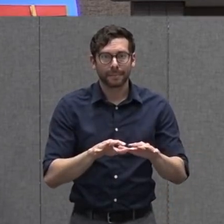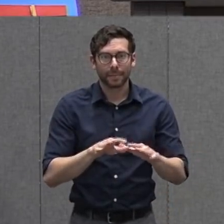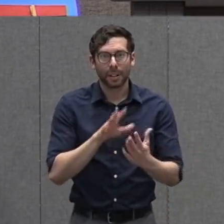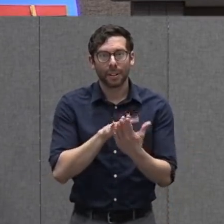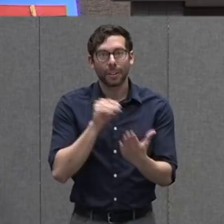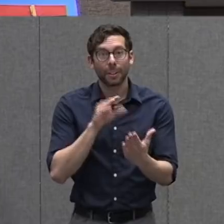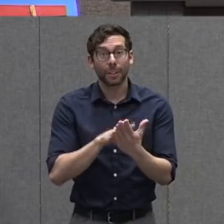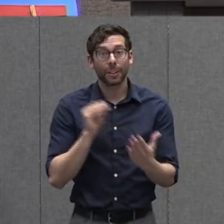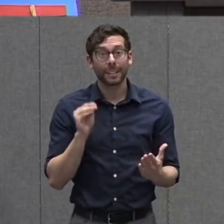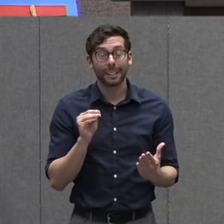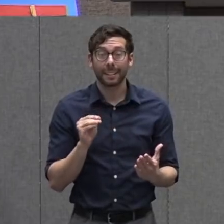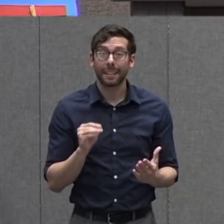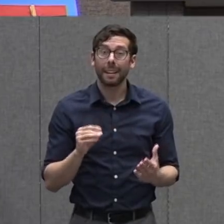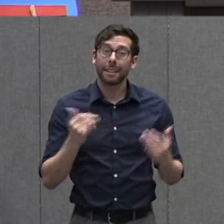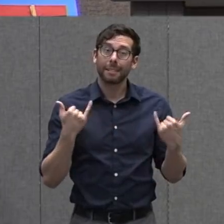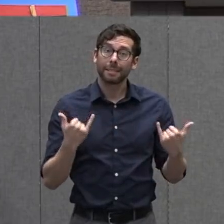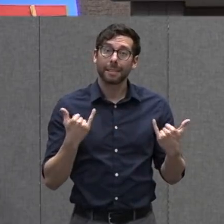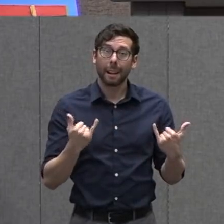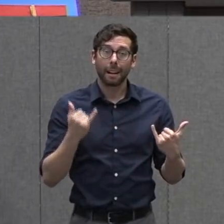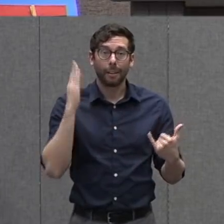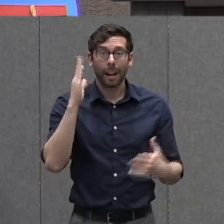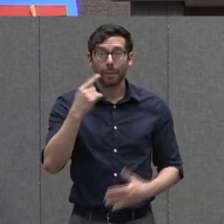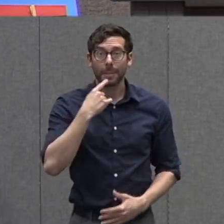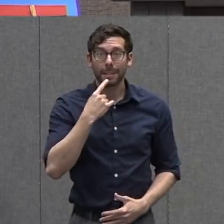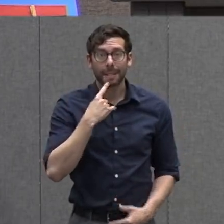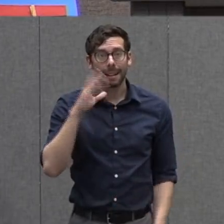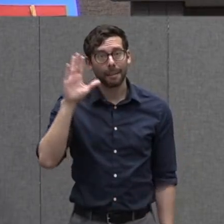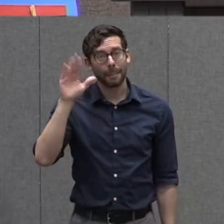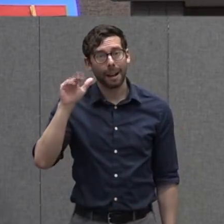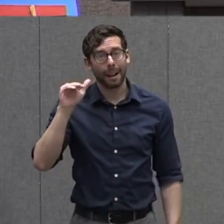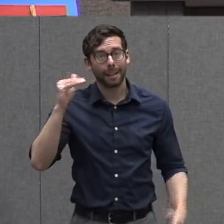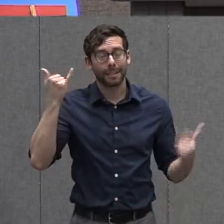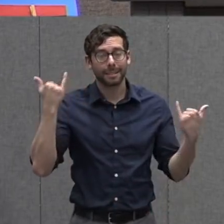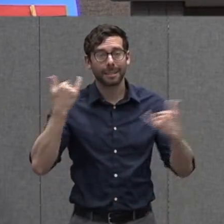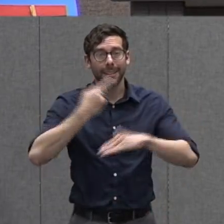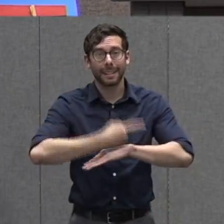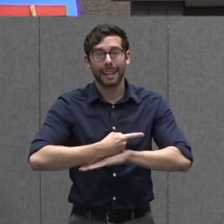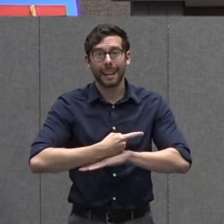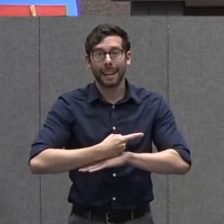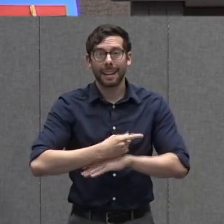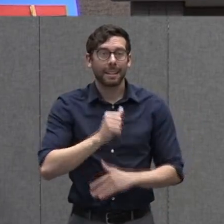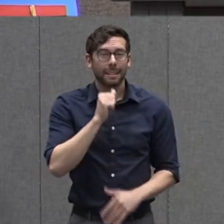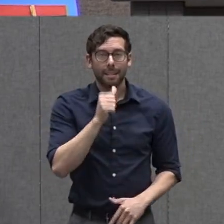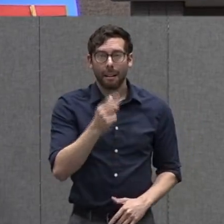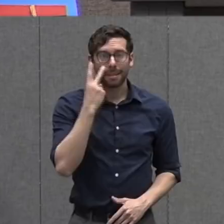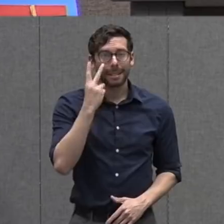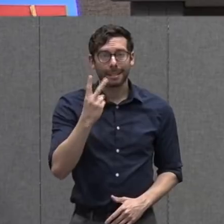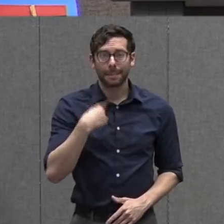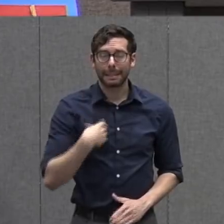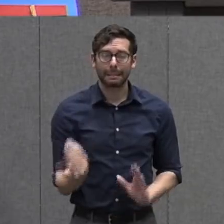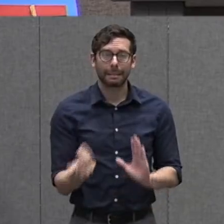I won't see you again here on NMPBS but you can always find previous episodes where you can say hi to Miss Kathy